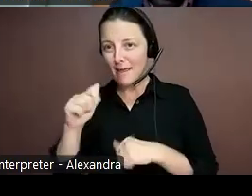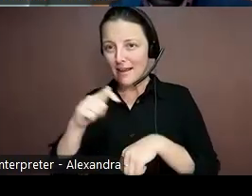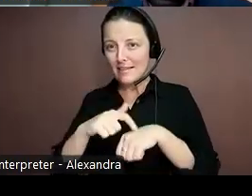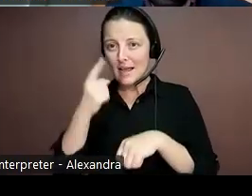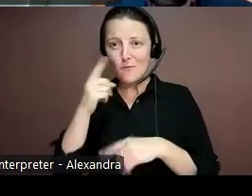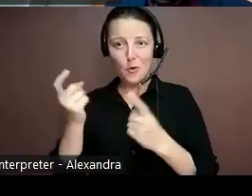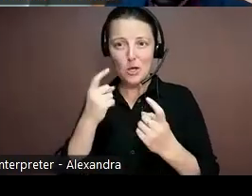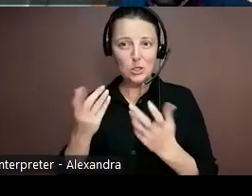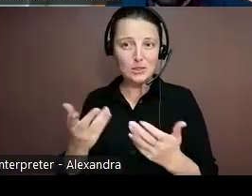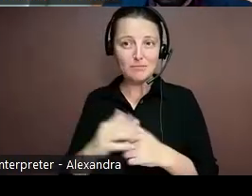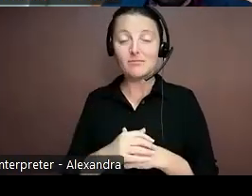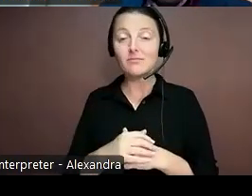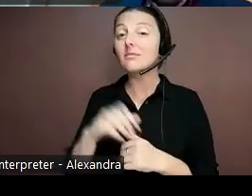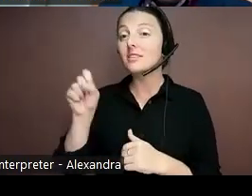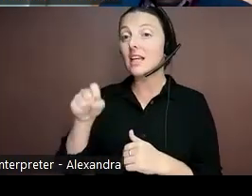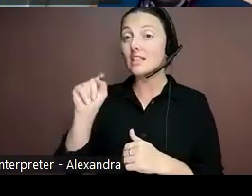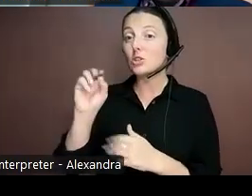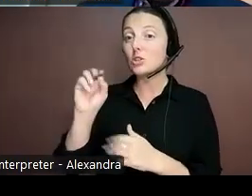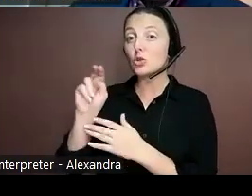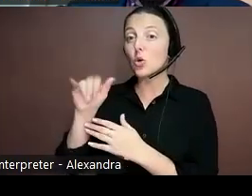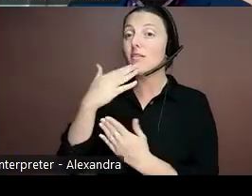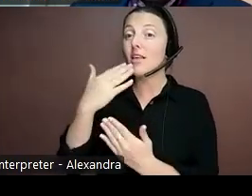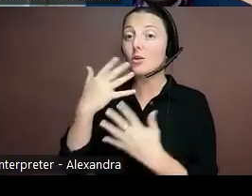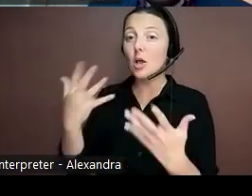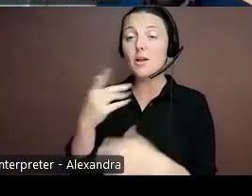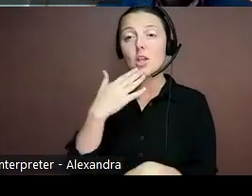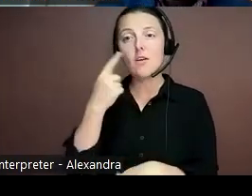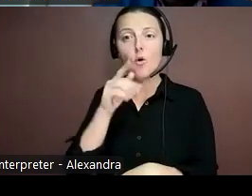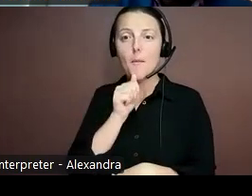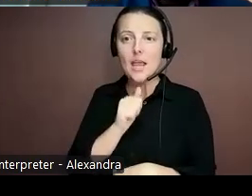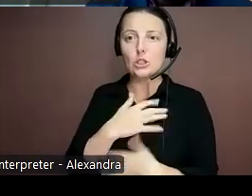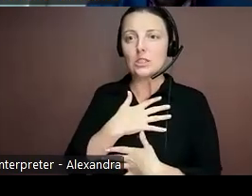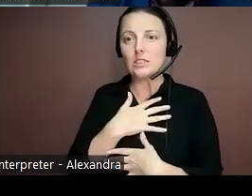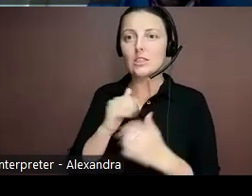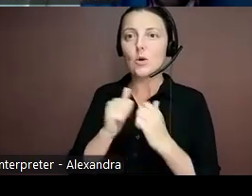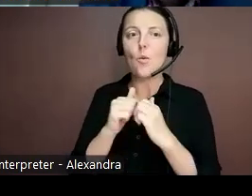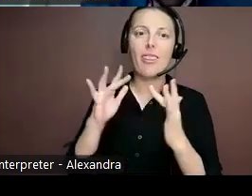Tony, thank you so much. And thank you for your patience with all the the connectivity issues. Um,